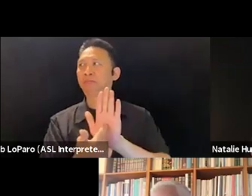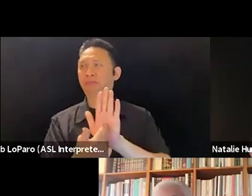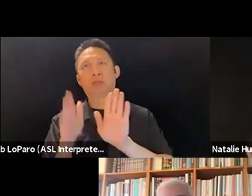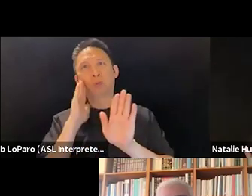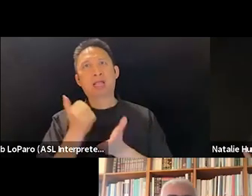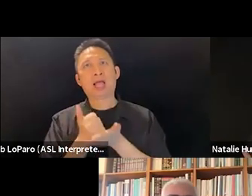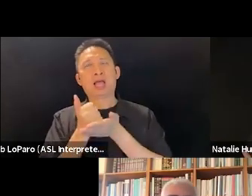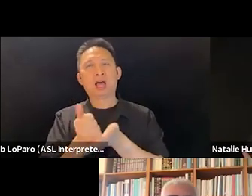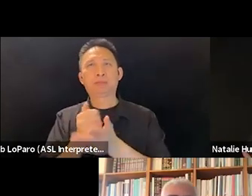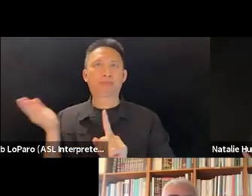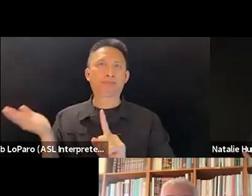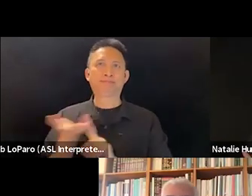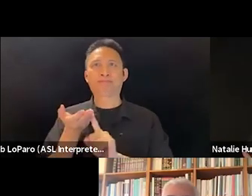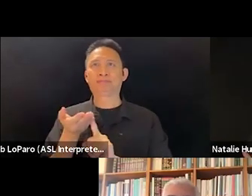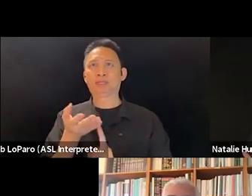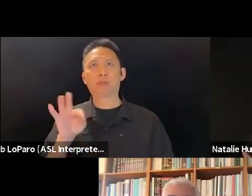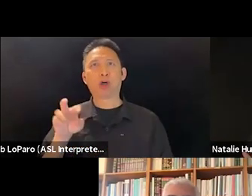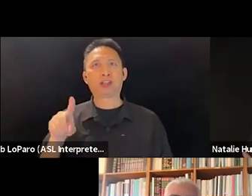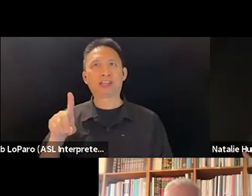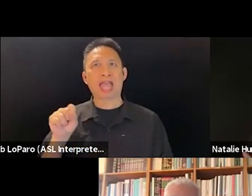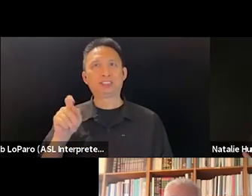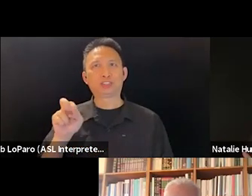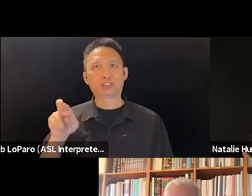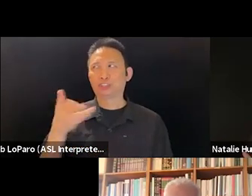or whoever is going to say, I want to see that film